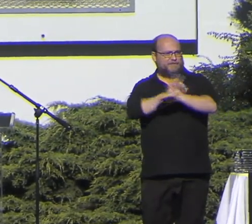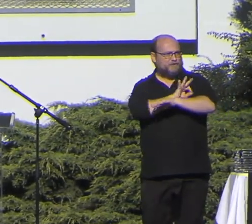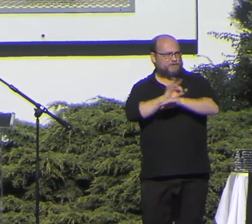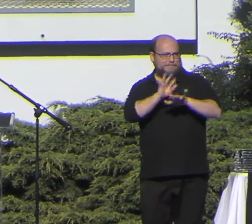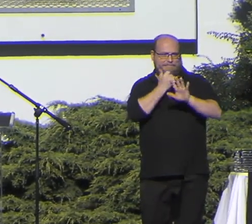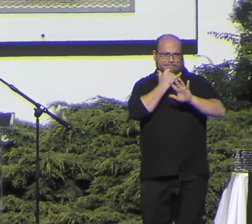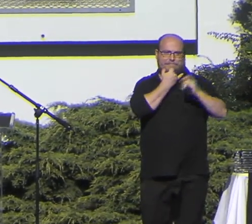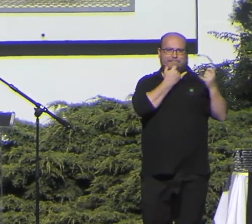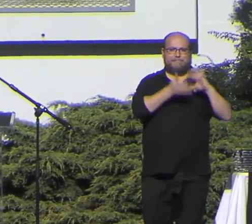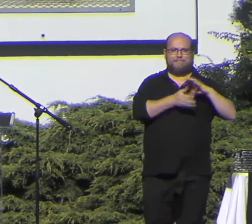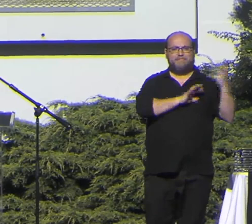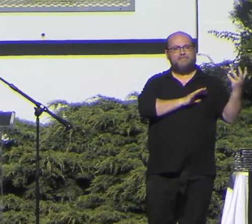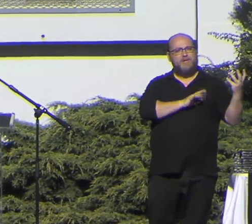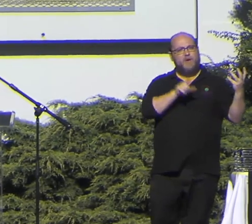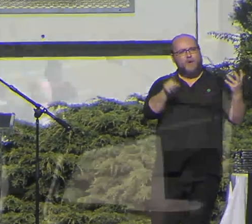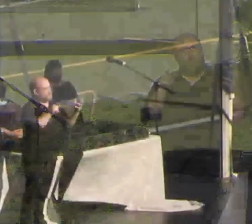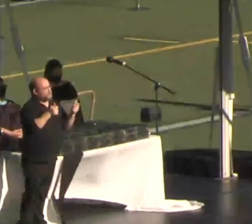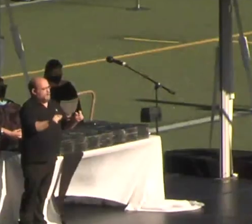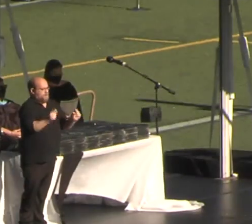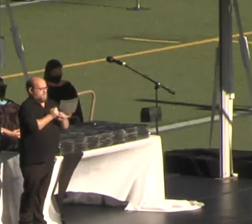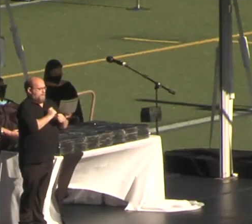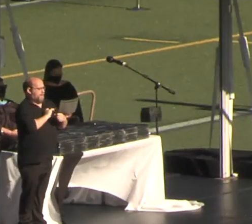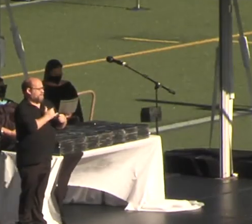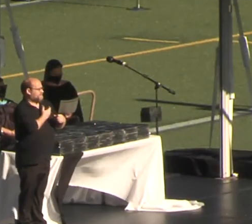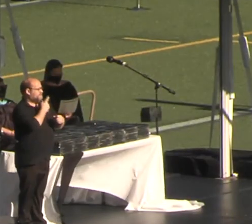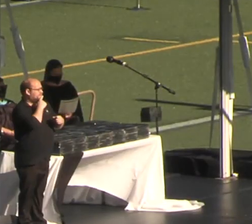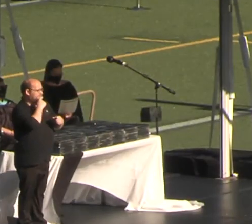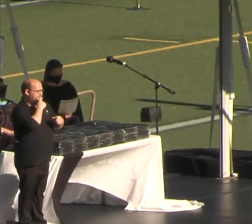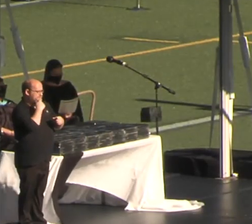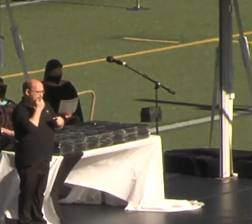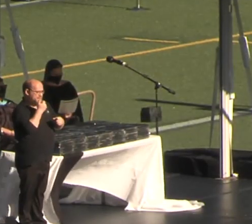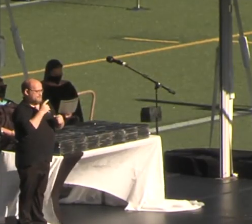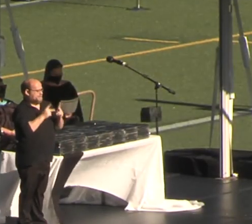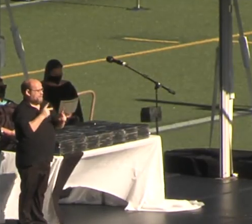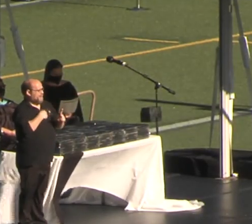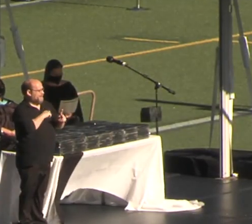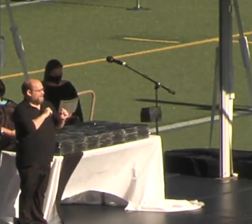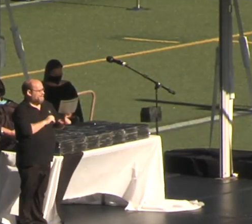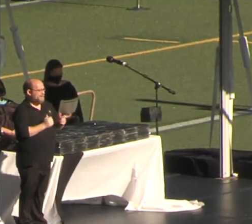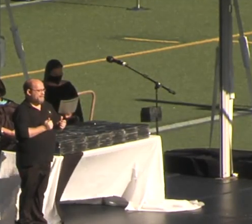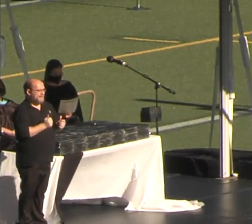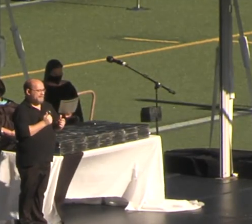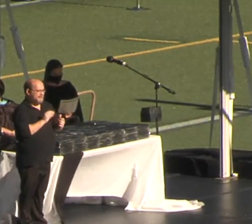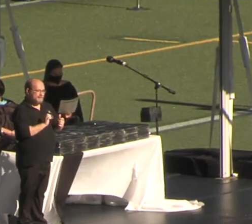the best people we can be and for that we are so grateful. And to the students we did it.